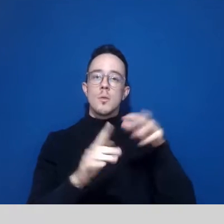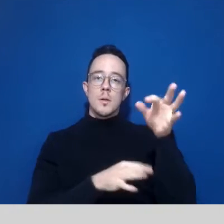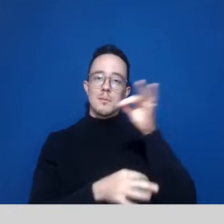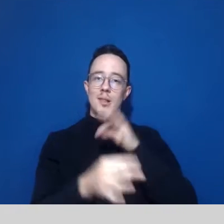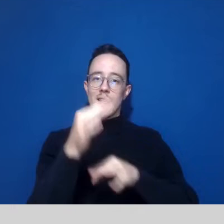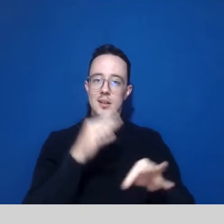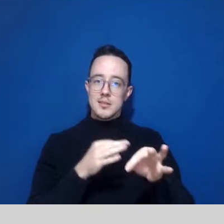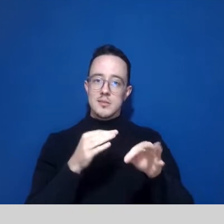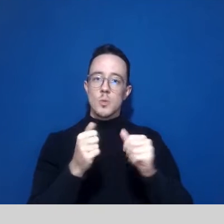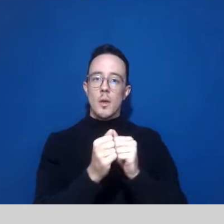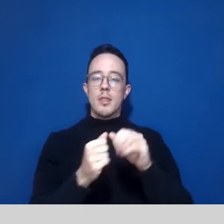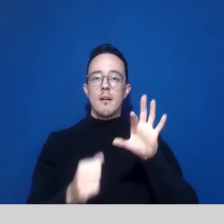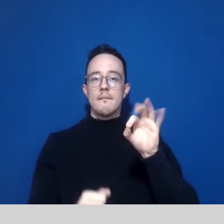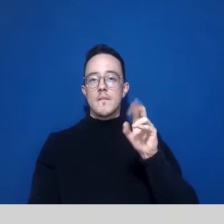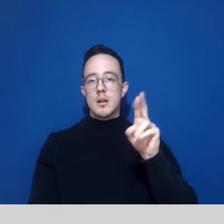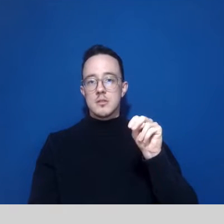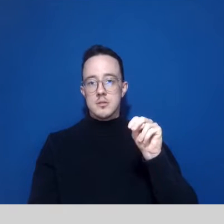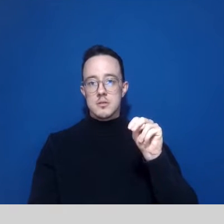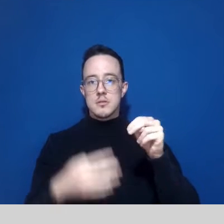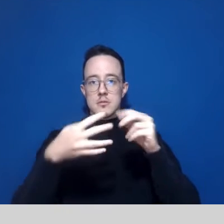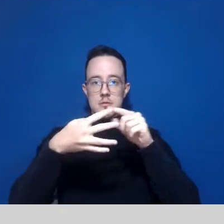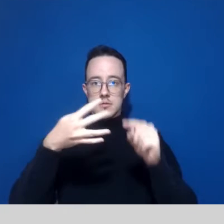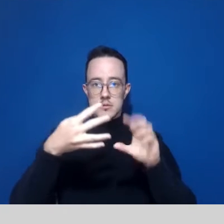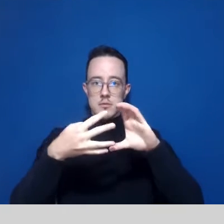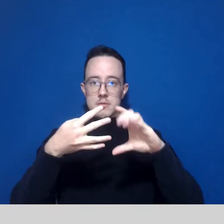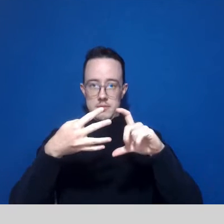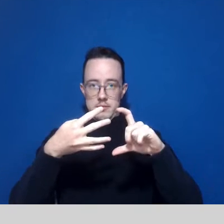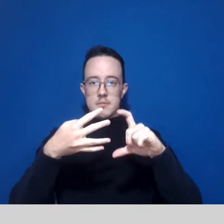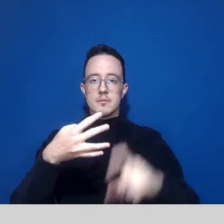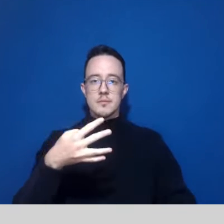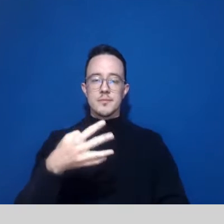This will replace the characters for example, by a function.